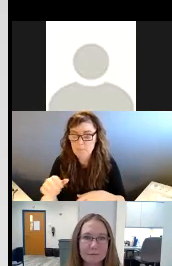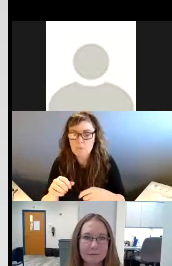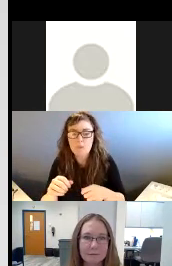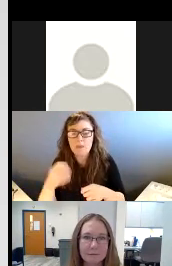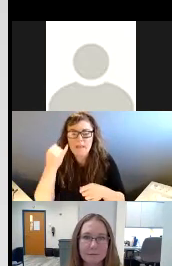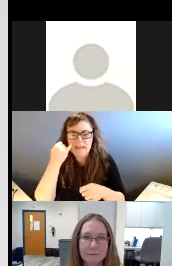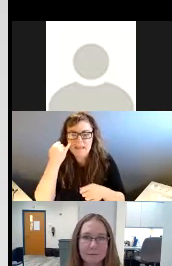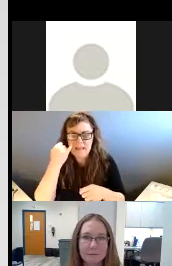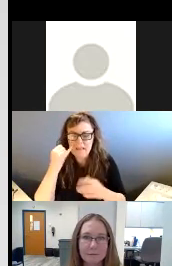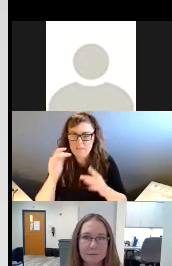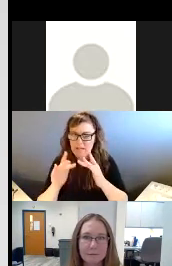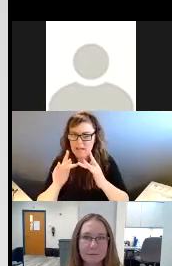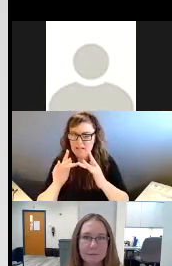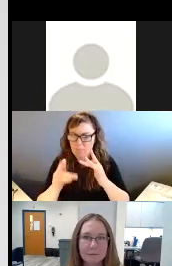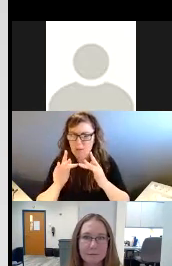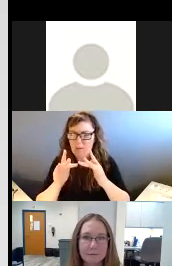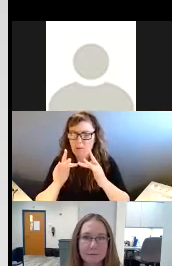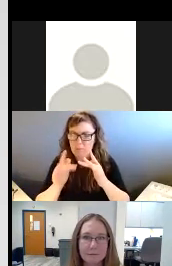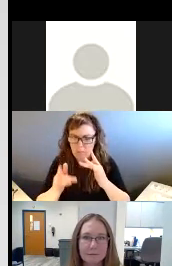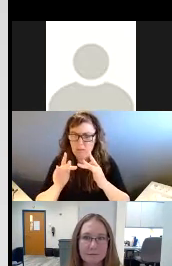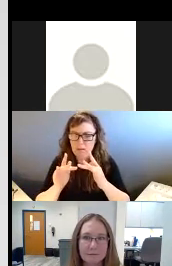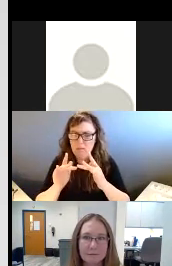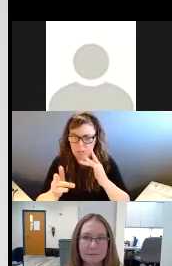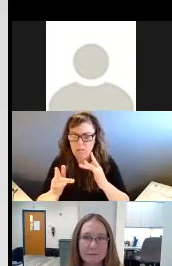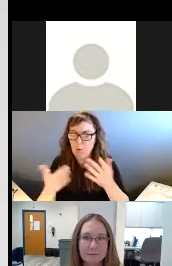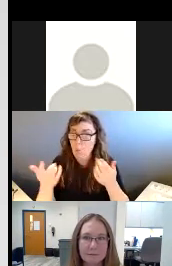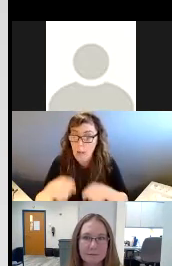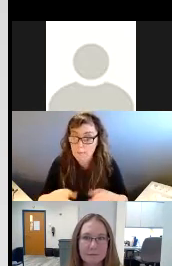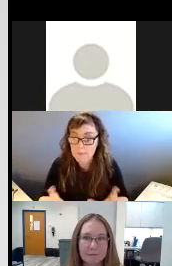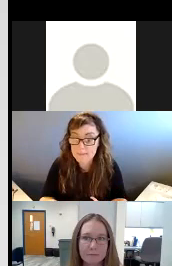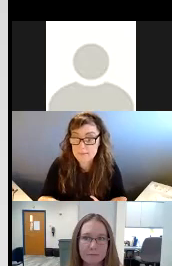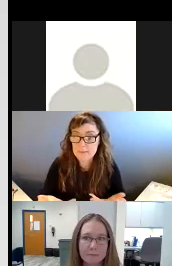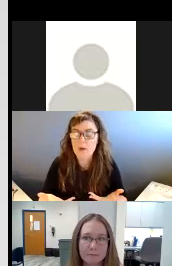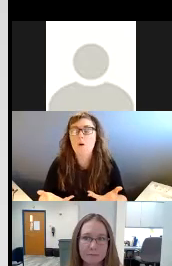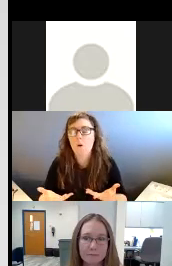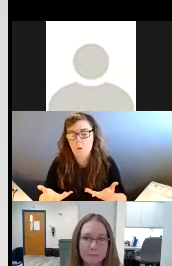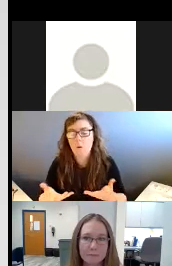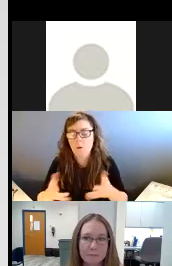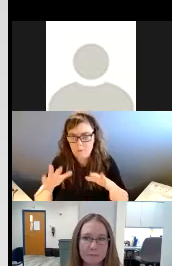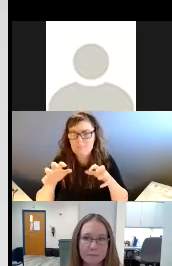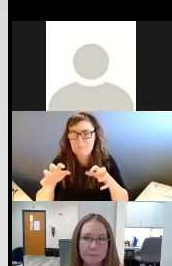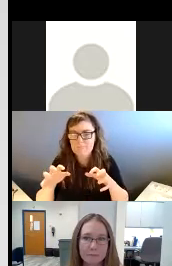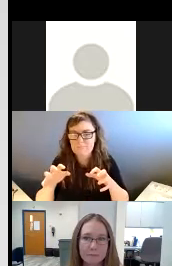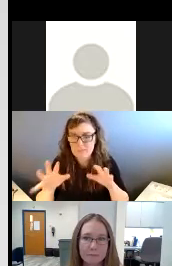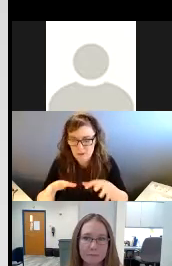CONNECTION, THAT YOUR VIDEO TYPICALLY STARTS TO GO OUT FIRST. YOU MIGHT FREEZE OR GET A LITTLE BIT OF A LAG, BUT